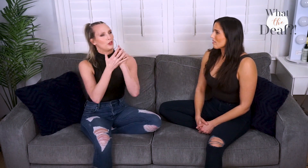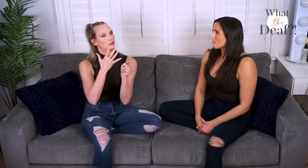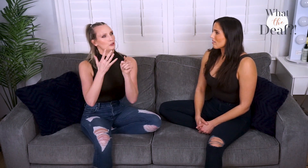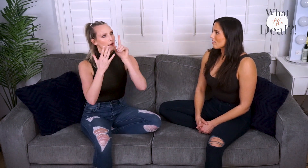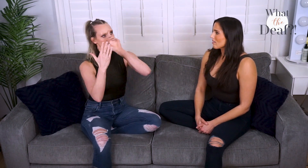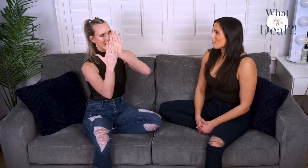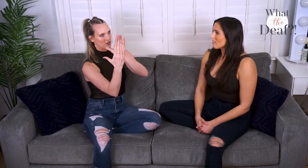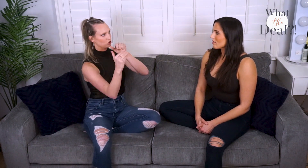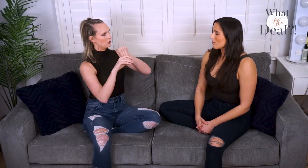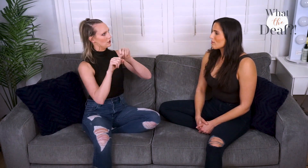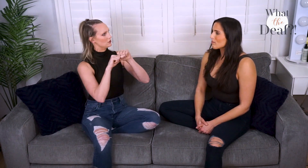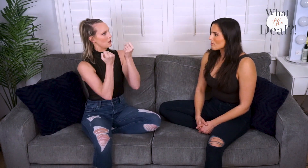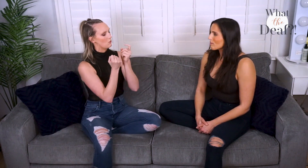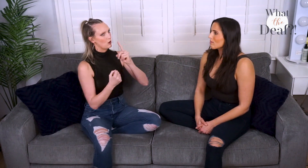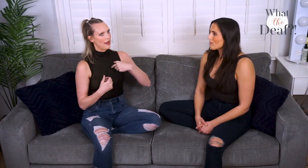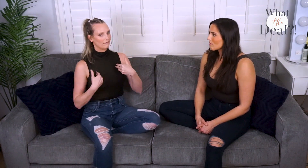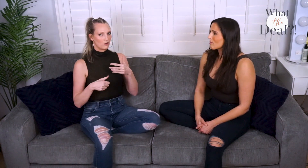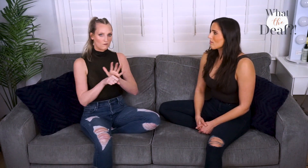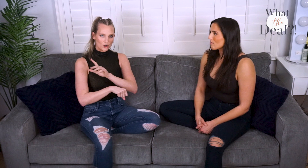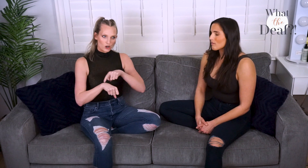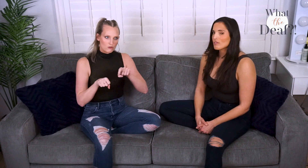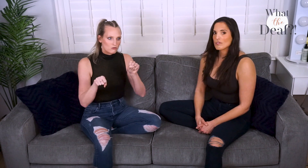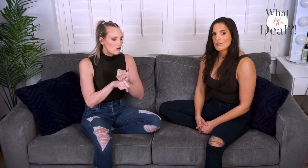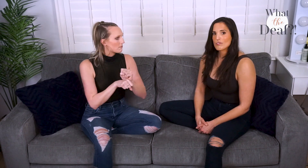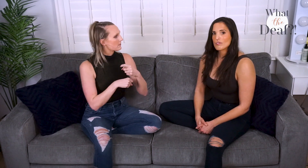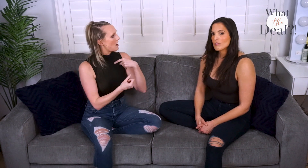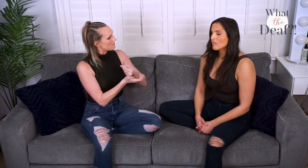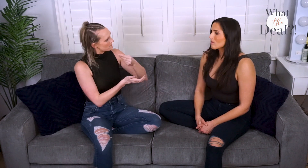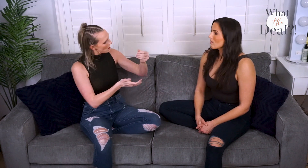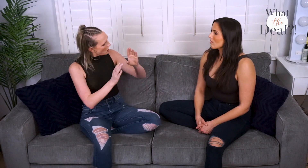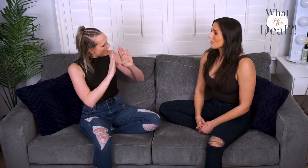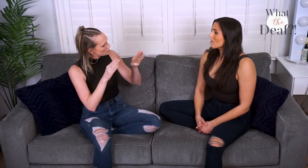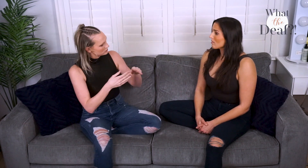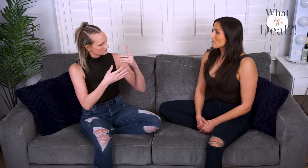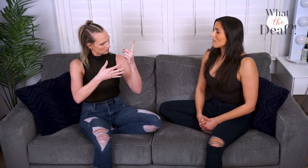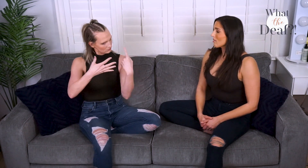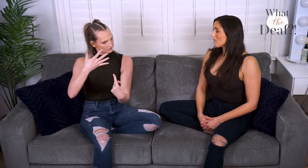and I've accomplished those expectations in society where I had a full time job,